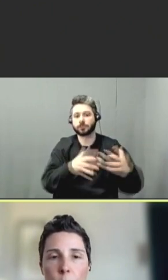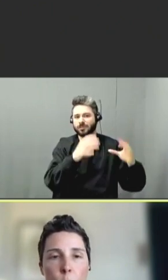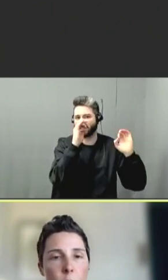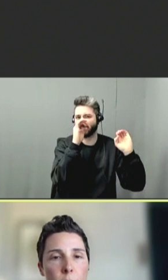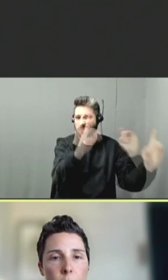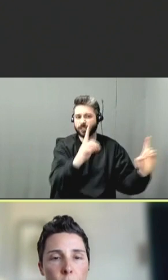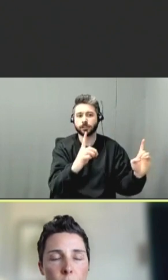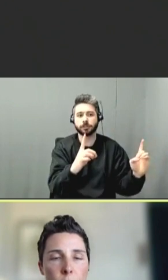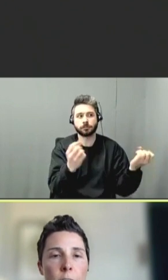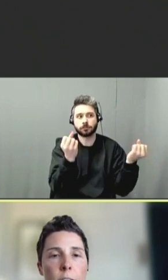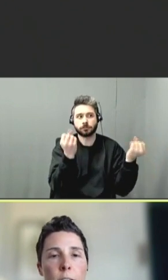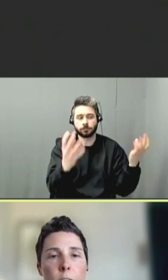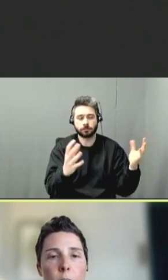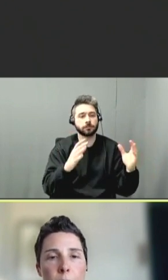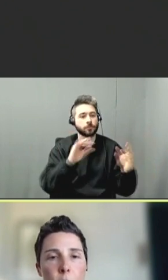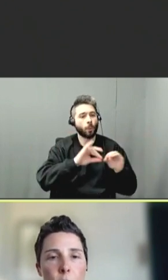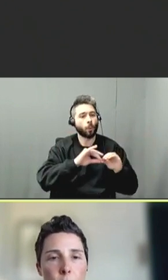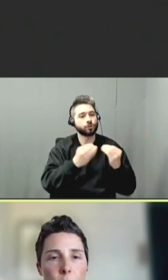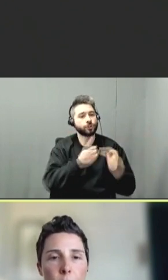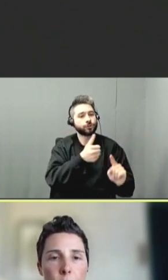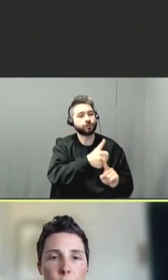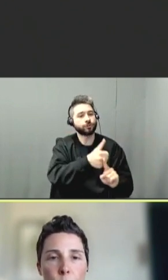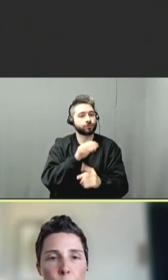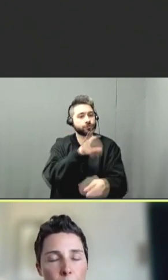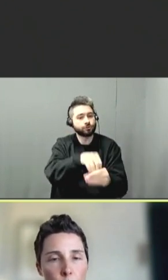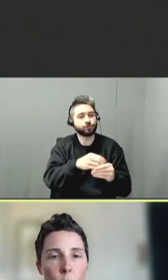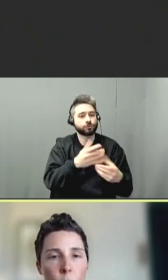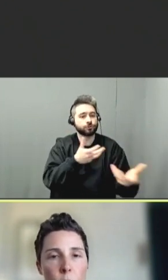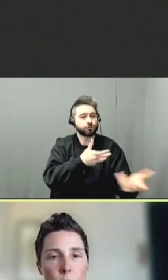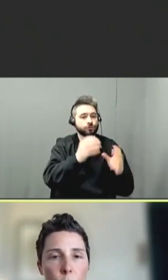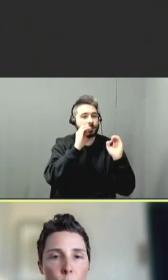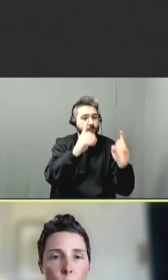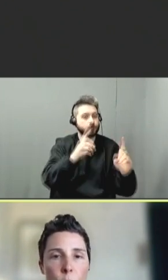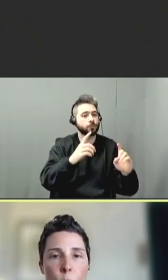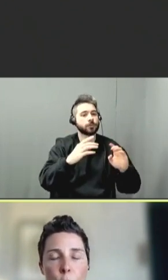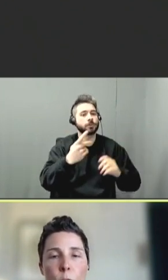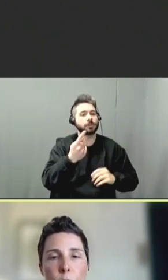number of organizations engaged in education through town halls, and those were both virtual